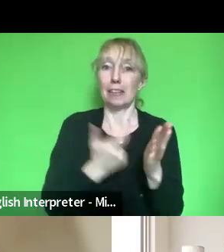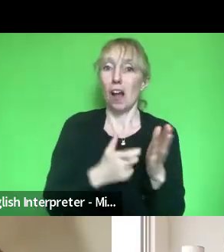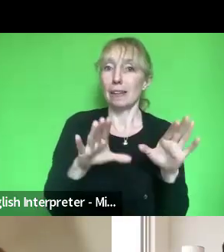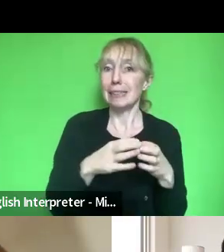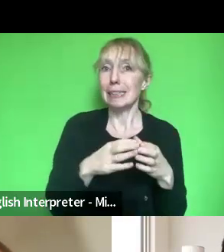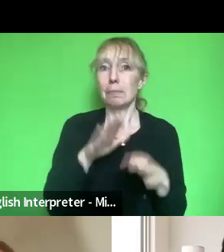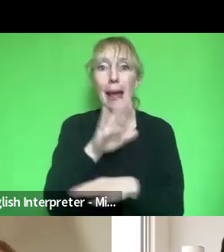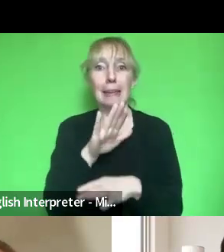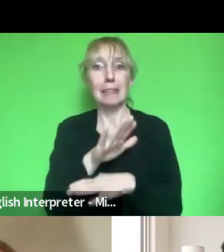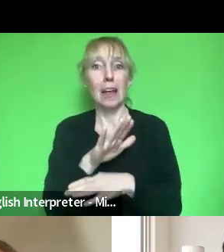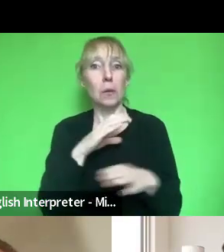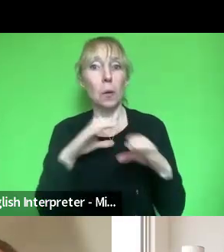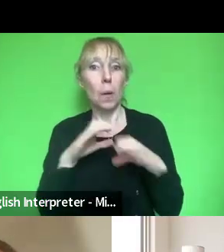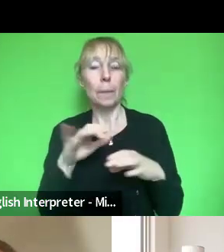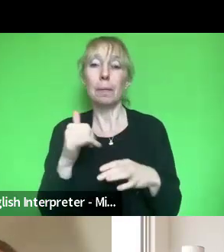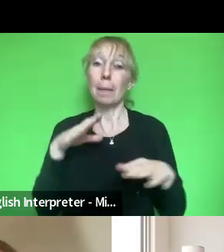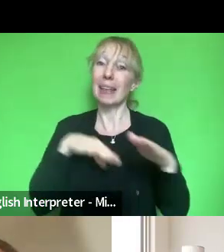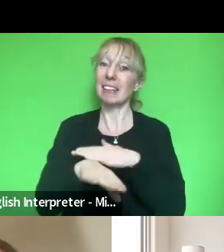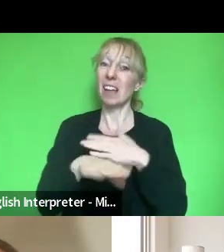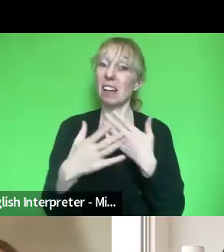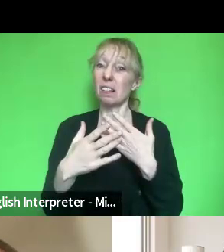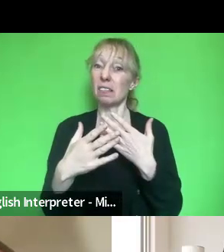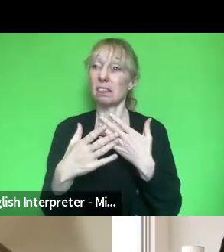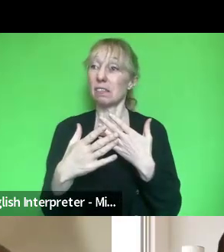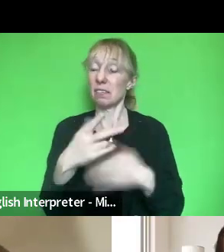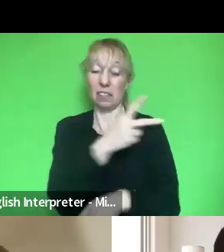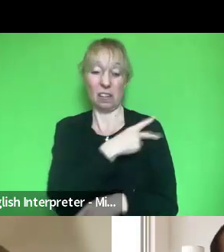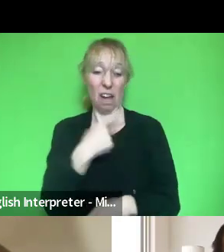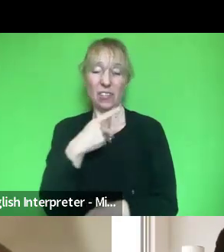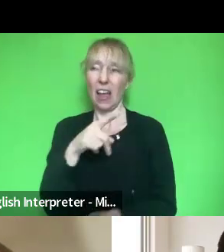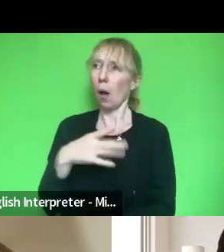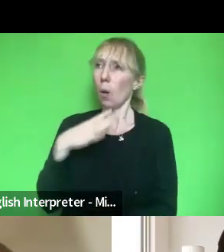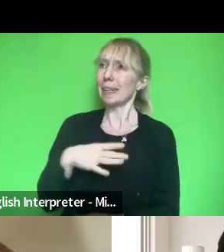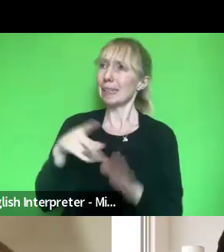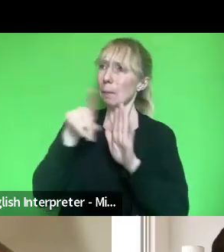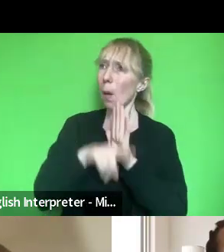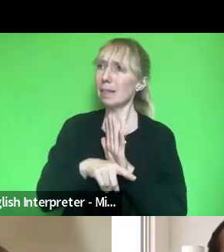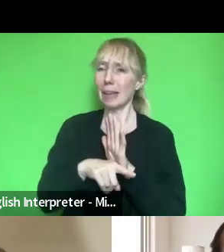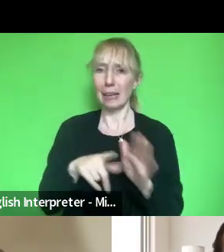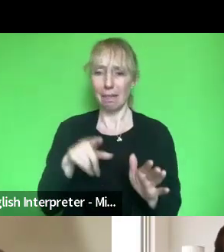Sometimes it will be internal staff that said, "You know what? We need a policy on this," or, "You know what? This keeps happening. Why aren't we talking about